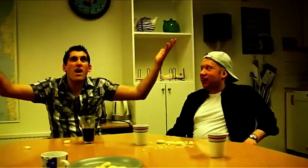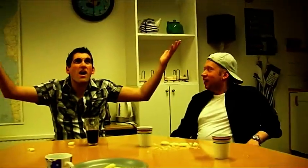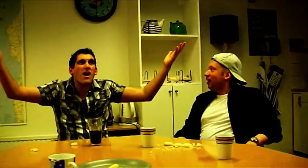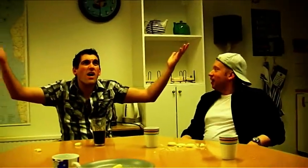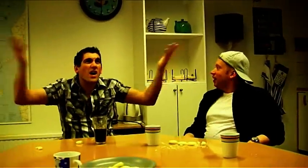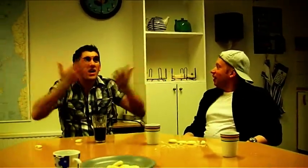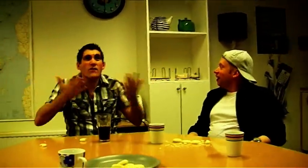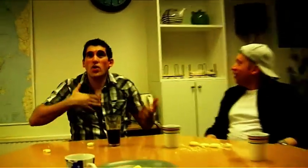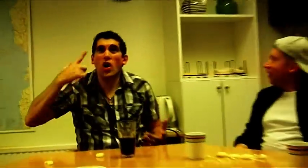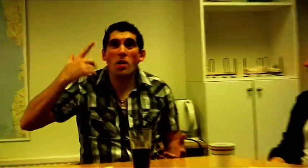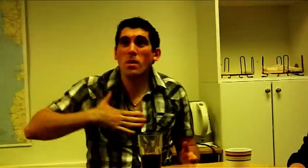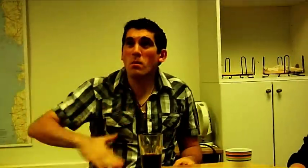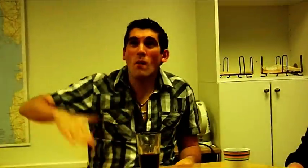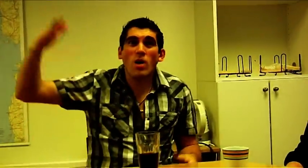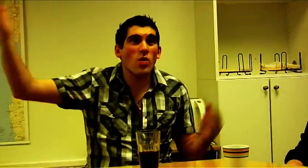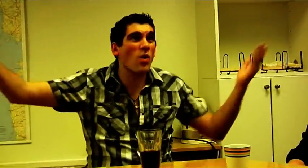Don't anyone want to hear about my childhood?